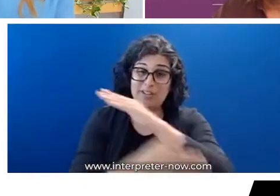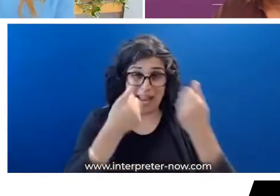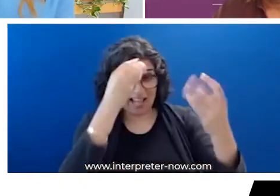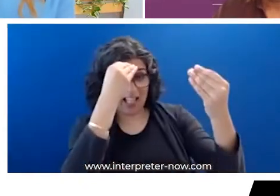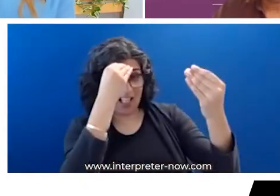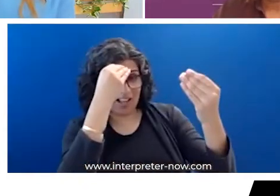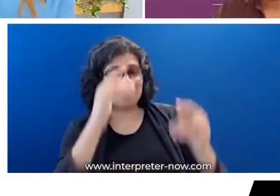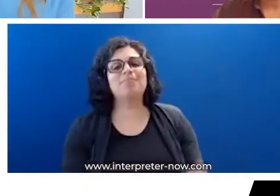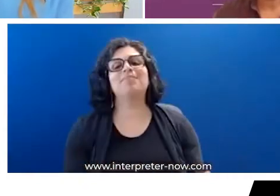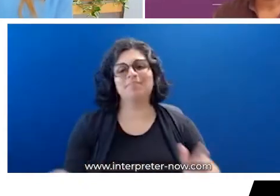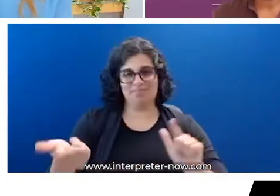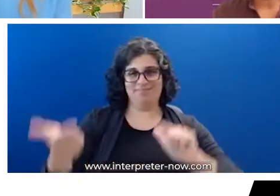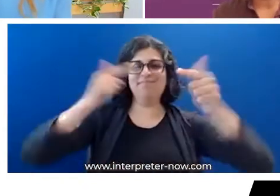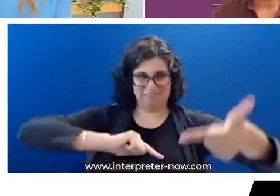Yeah, there's a number of them.